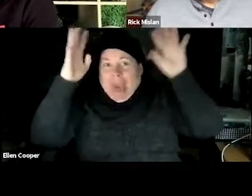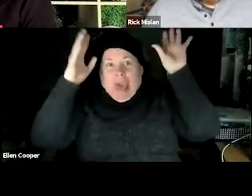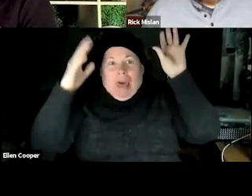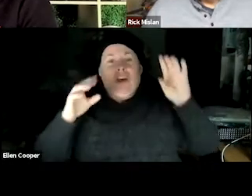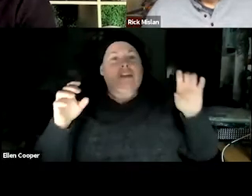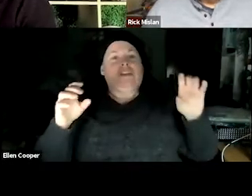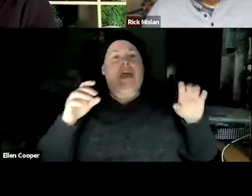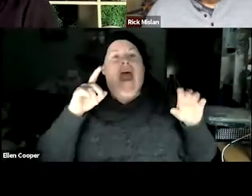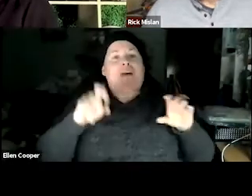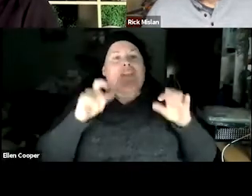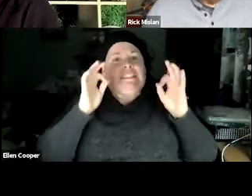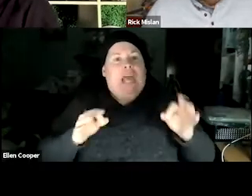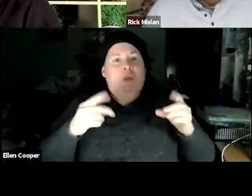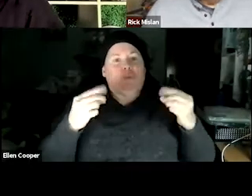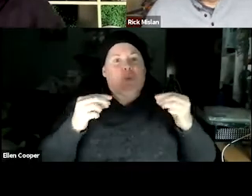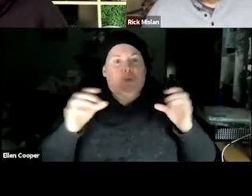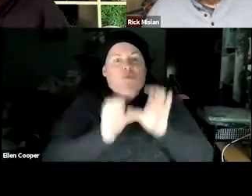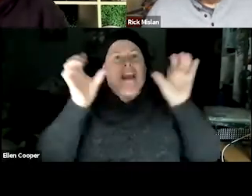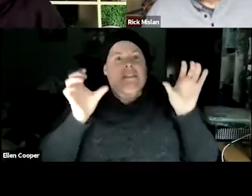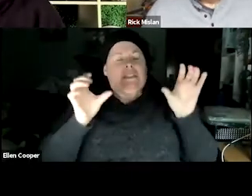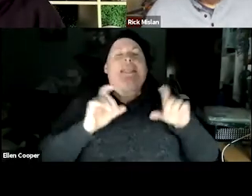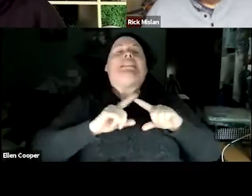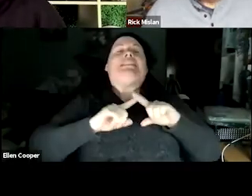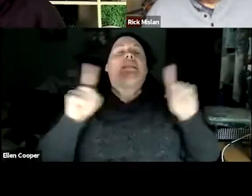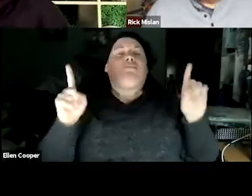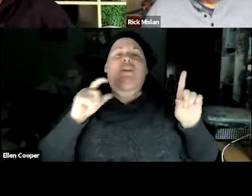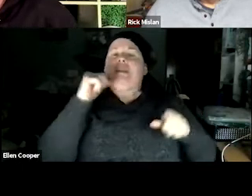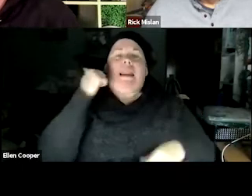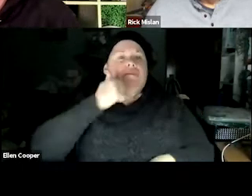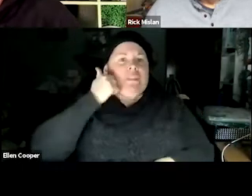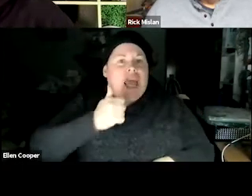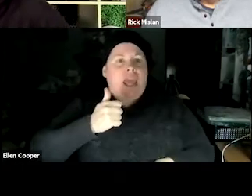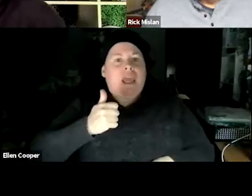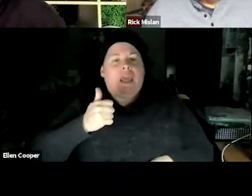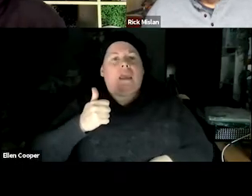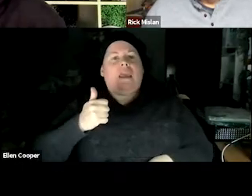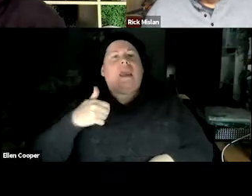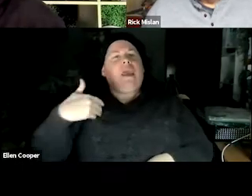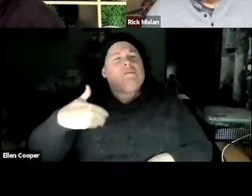making is different than regular decision making and it took us almost six months to figure out